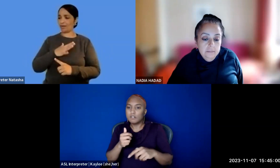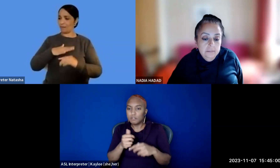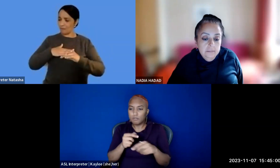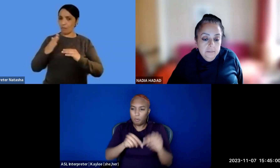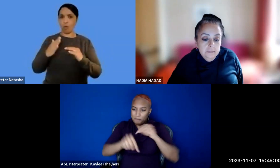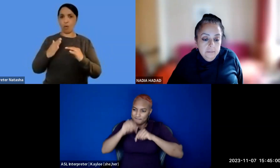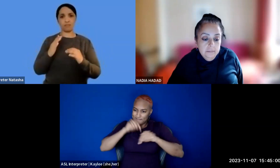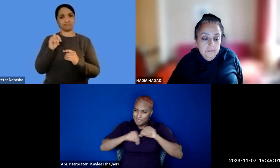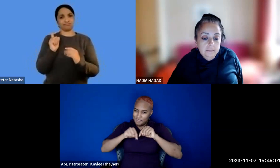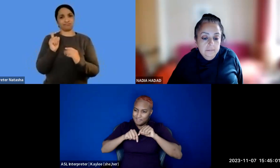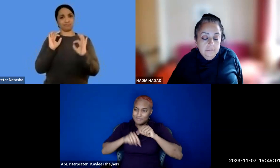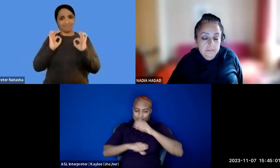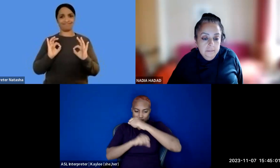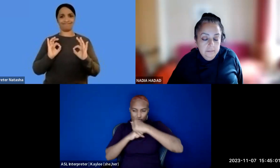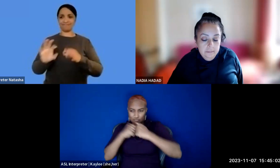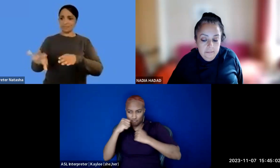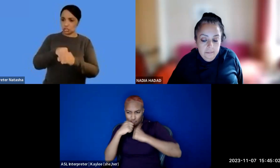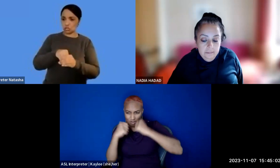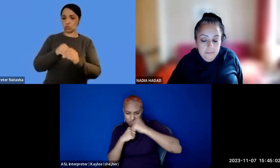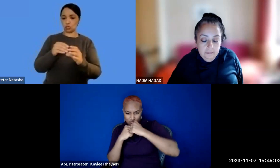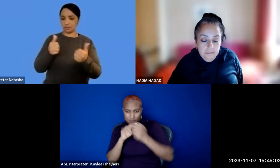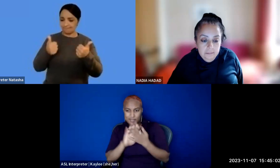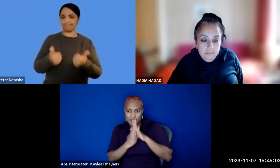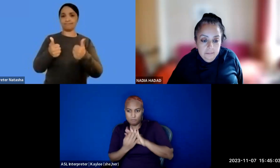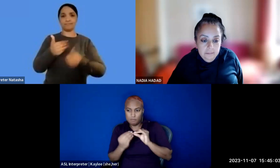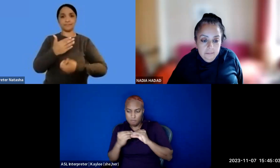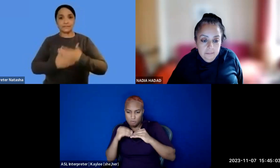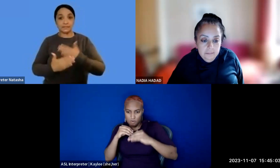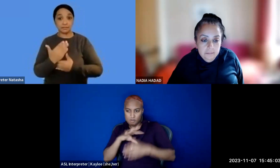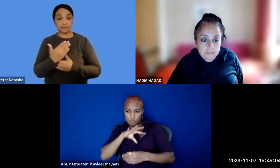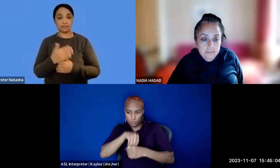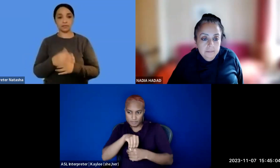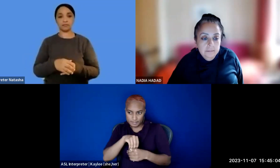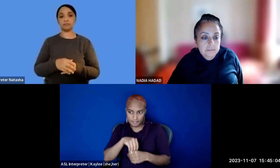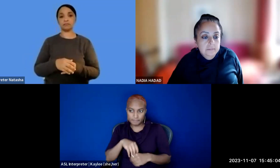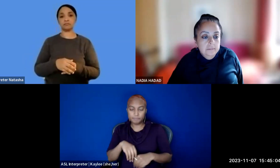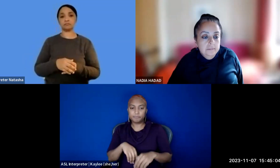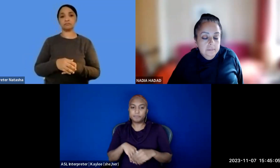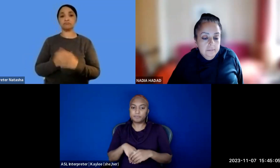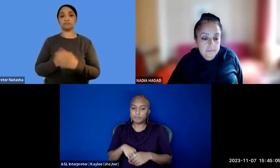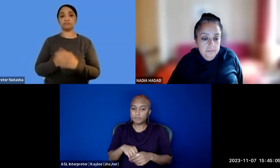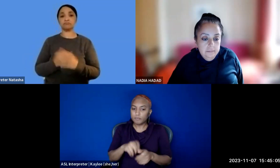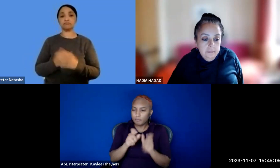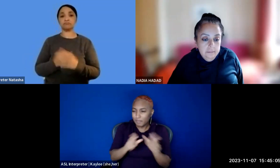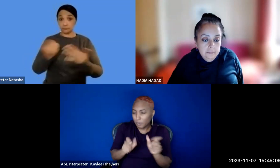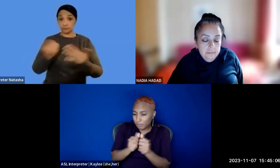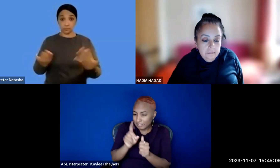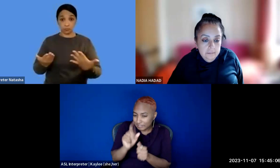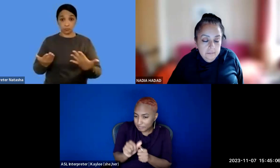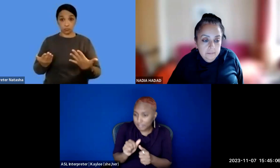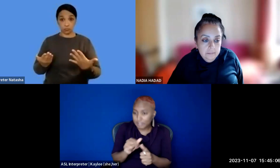We now prioritize the Rights of Persons with Disabilities together with gender and youth.